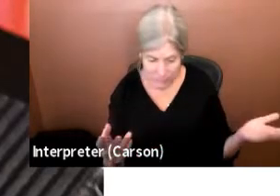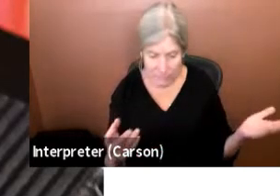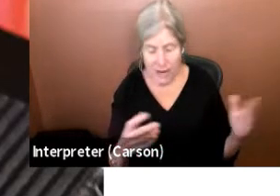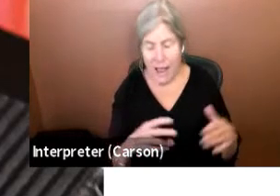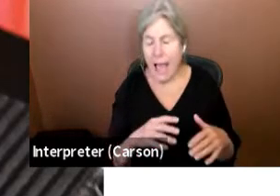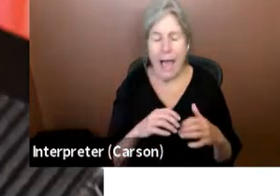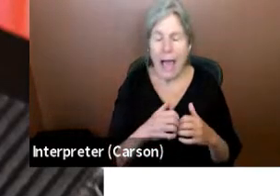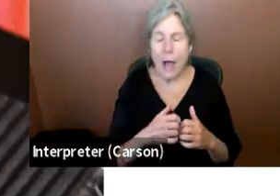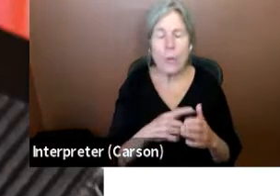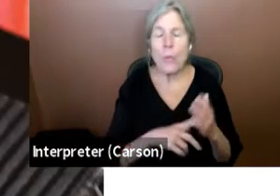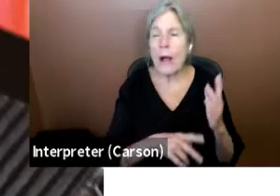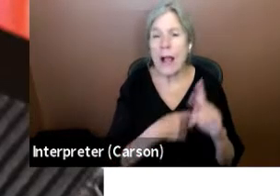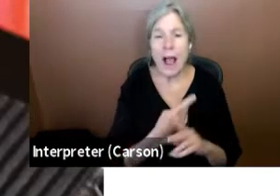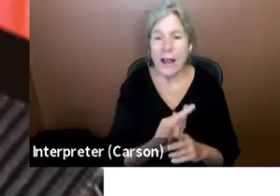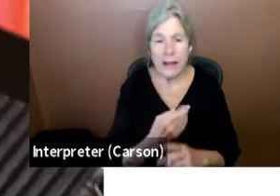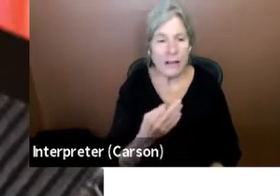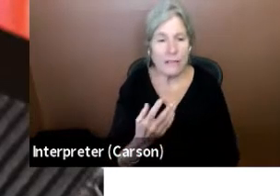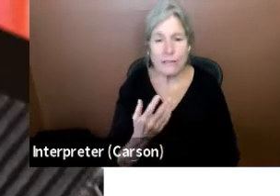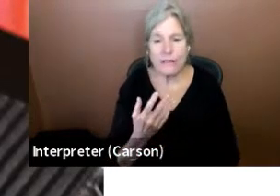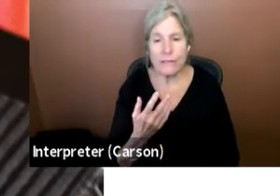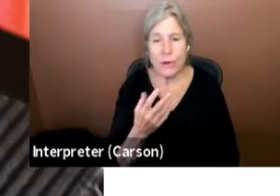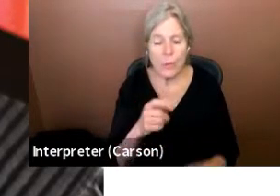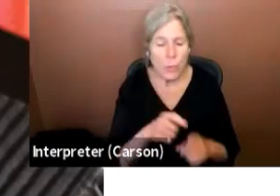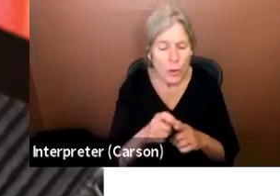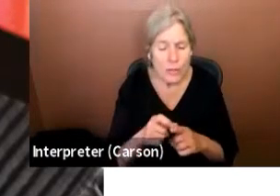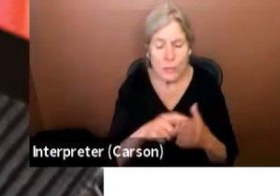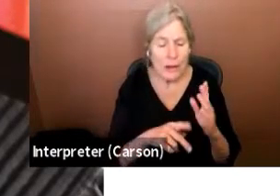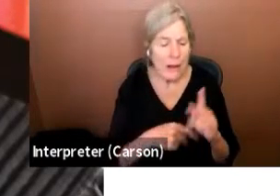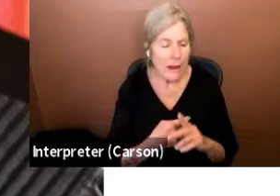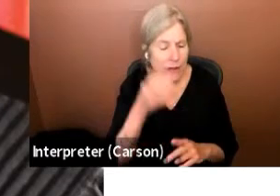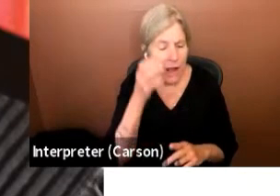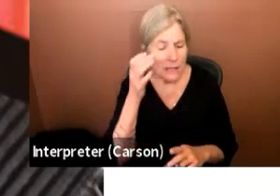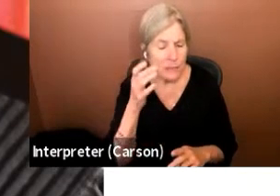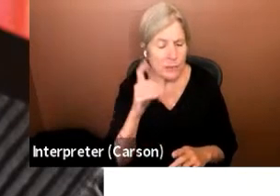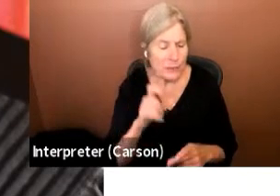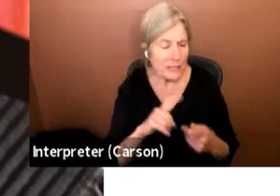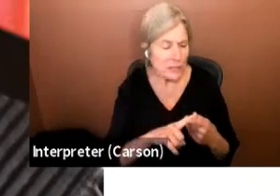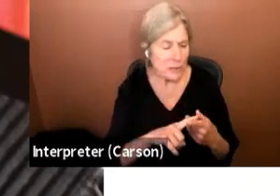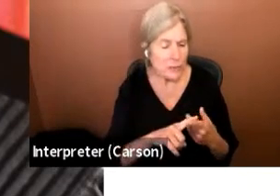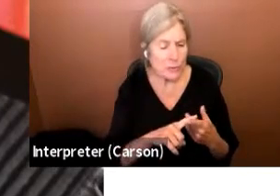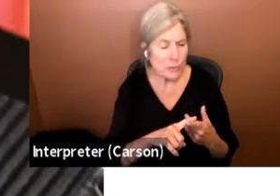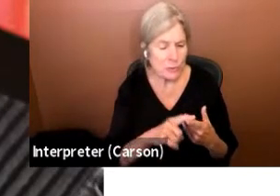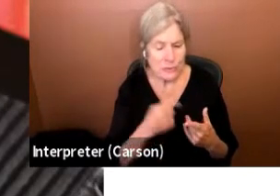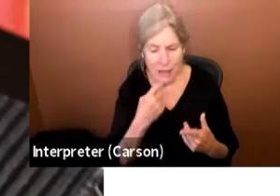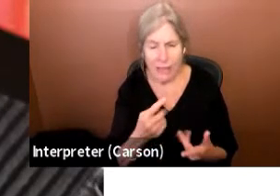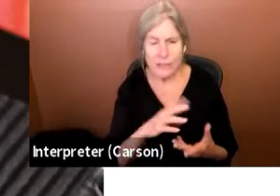What kind of words? What kind of concepts do we need to build our story? It's a